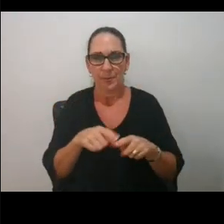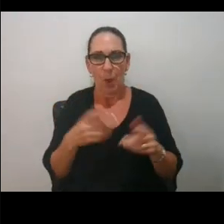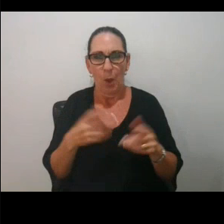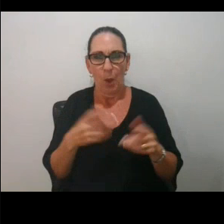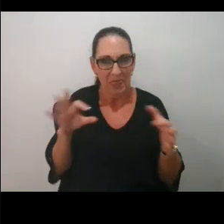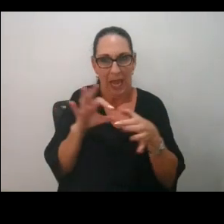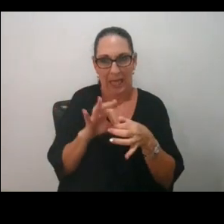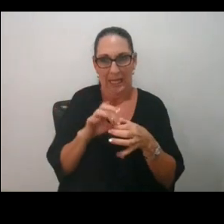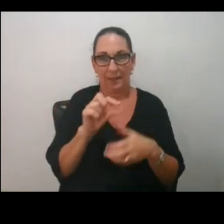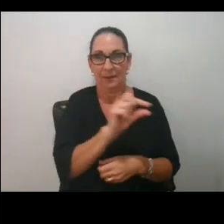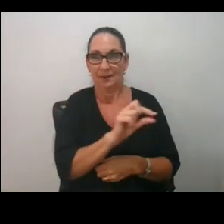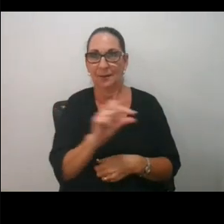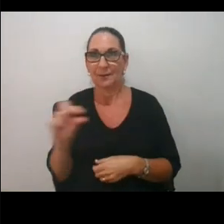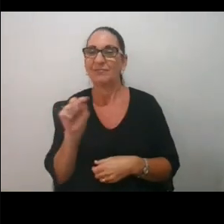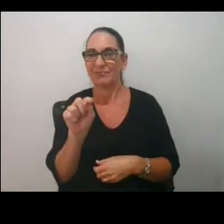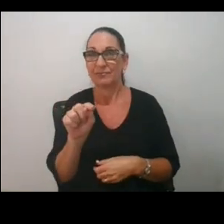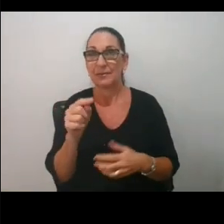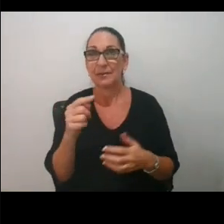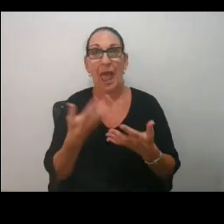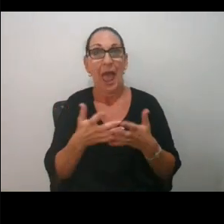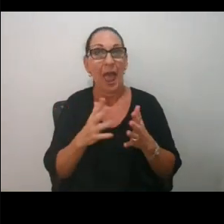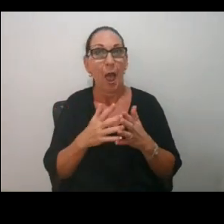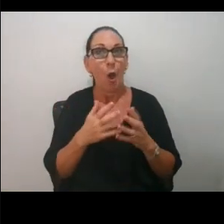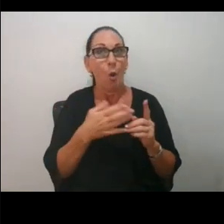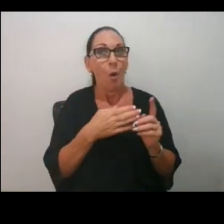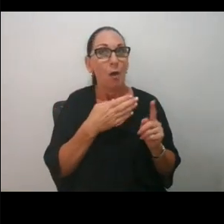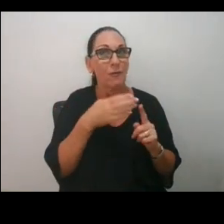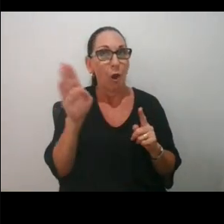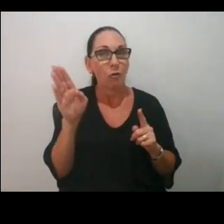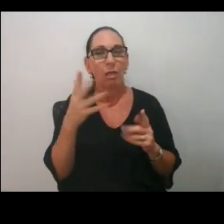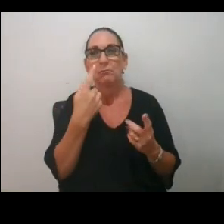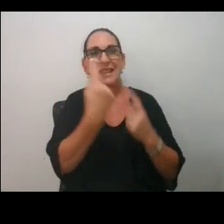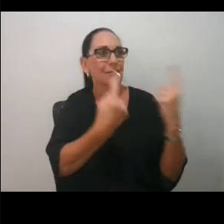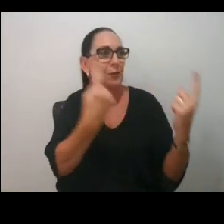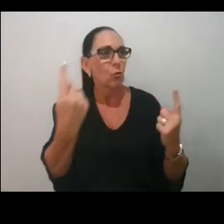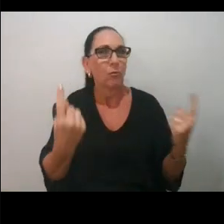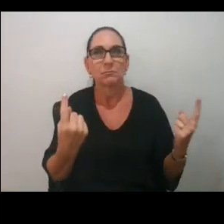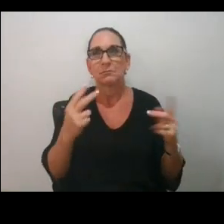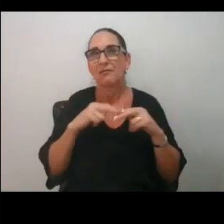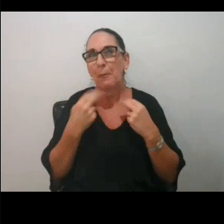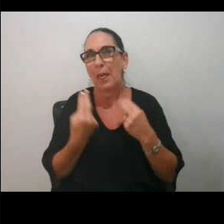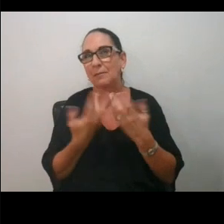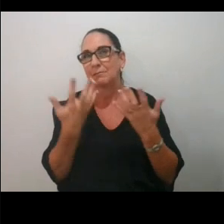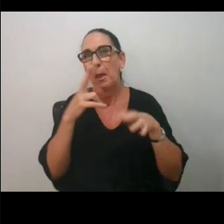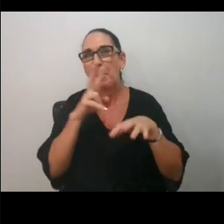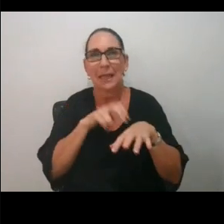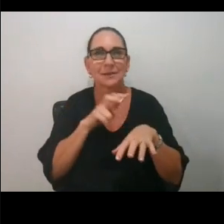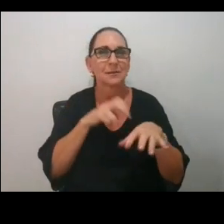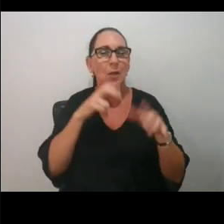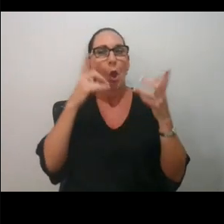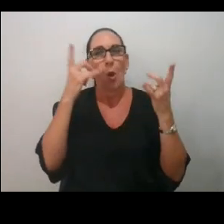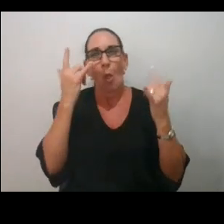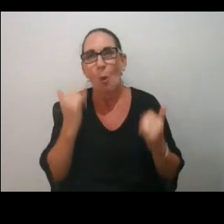made by um individuals by family by police by lawyers by magistrates and um the form